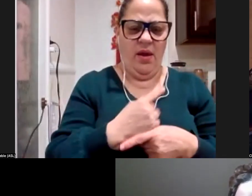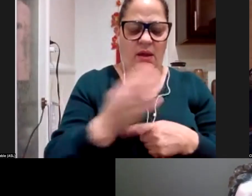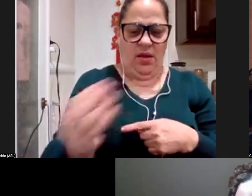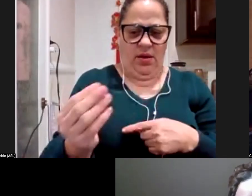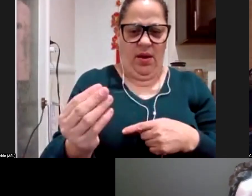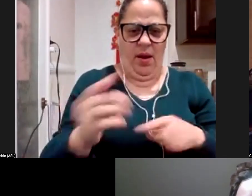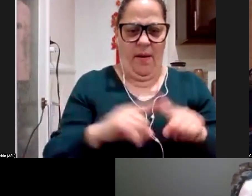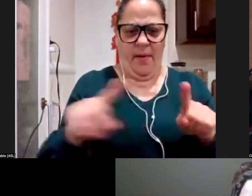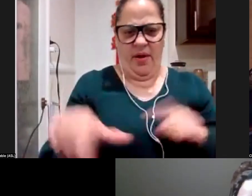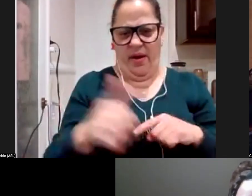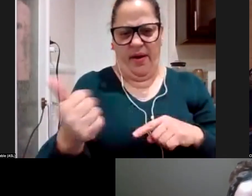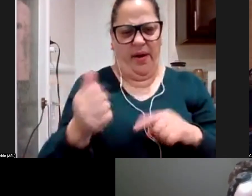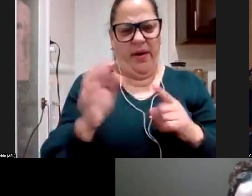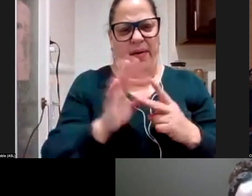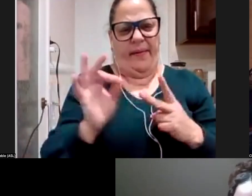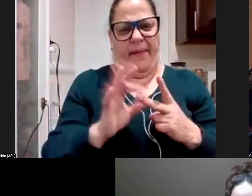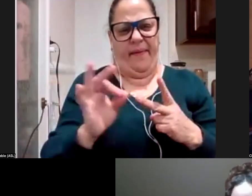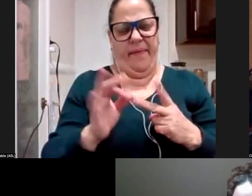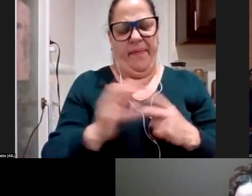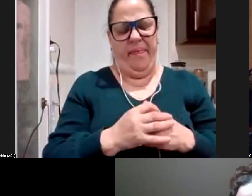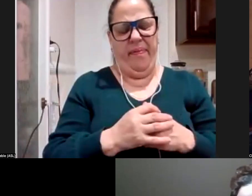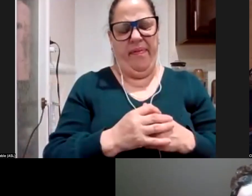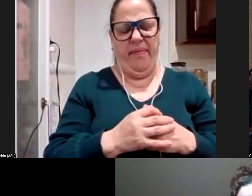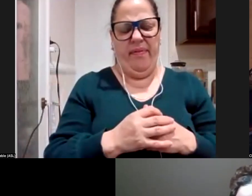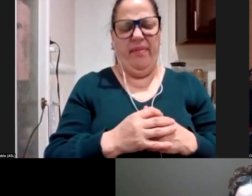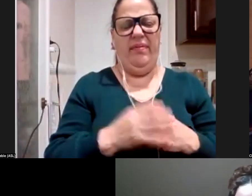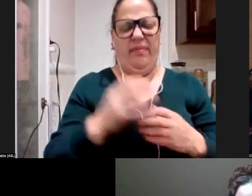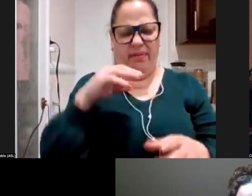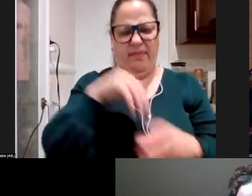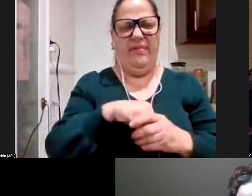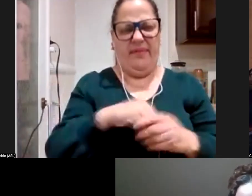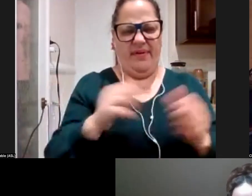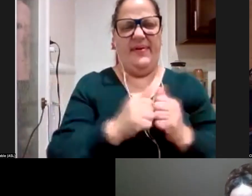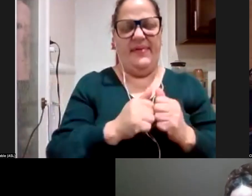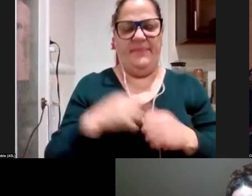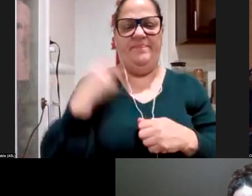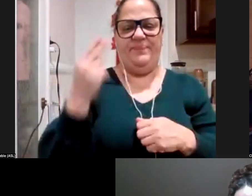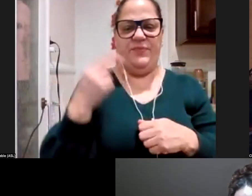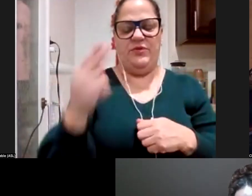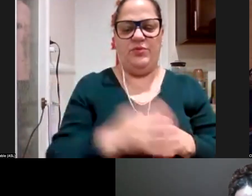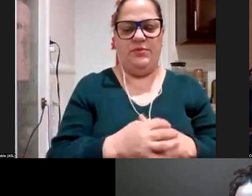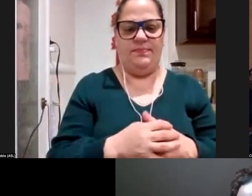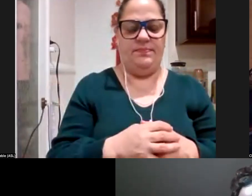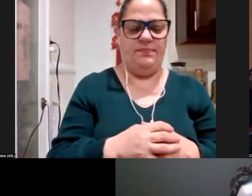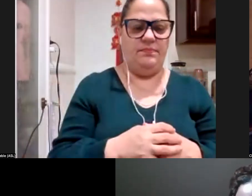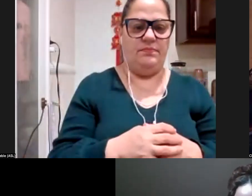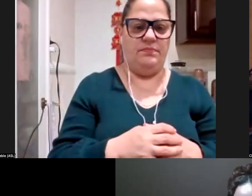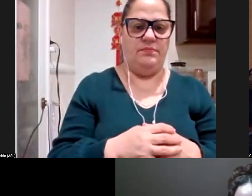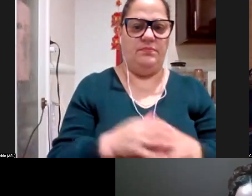but there are other options to um, get acquainted with other pieces of history. Um, which over the